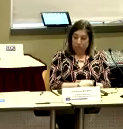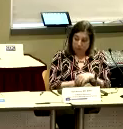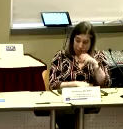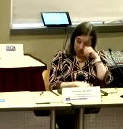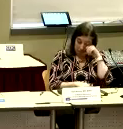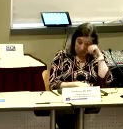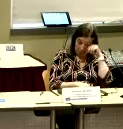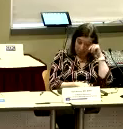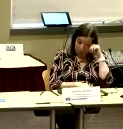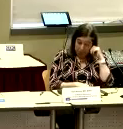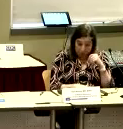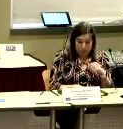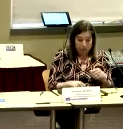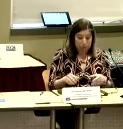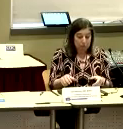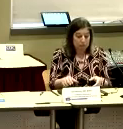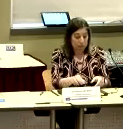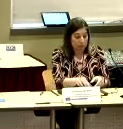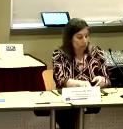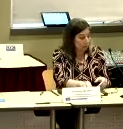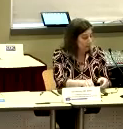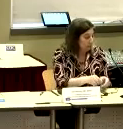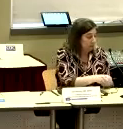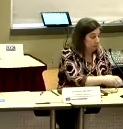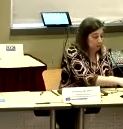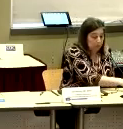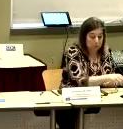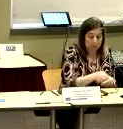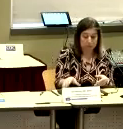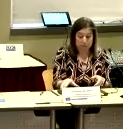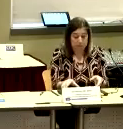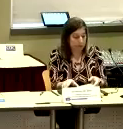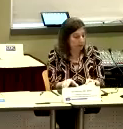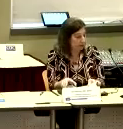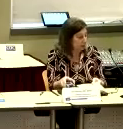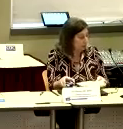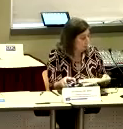Thanks so much for coming today, and we look forward to the presentation. Thank you very much for the opportunity to talk with you all today,